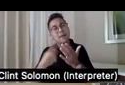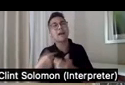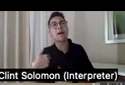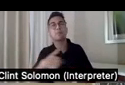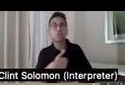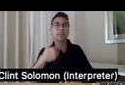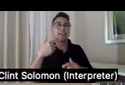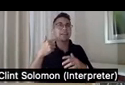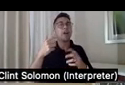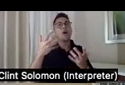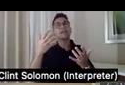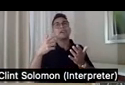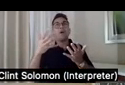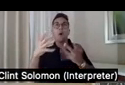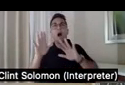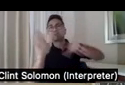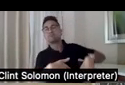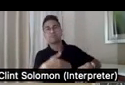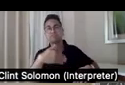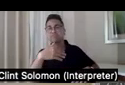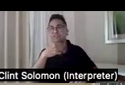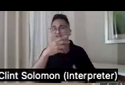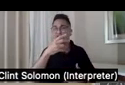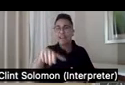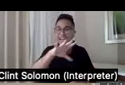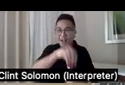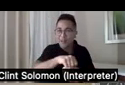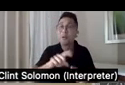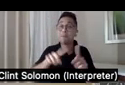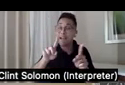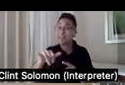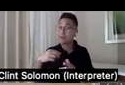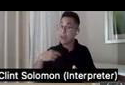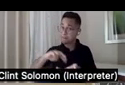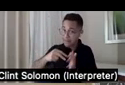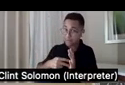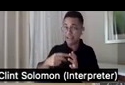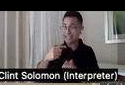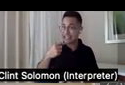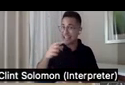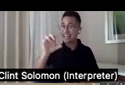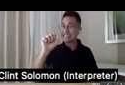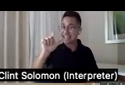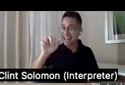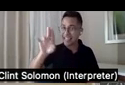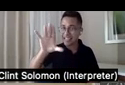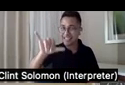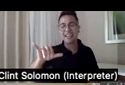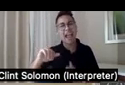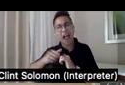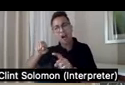not include them but this is what i mean when i say saliency how does the child define this